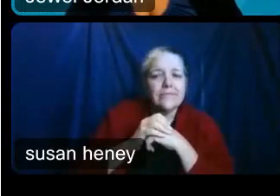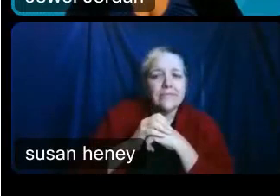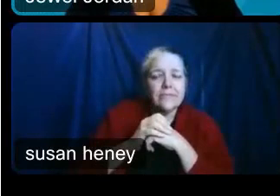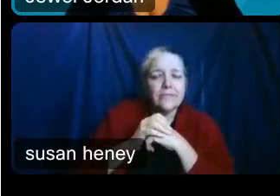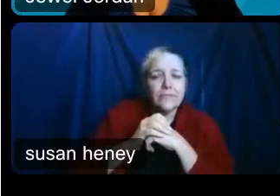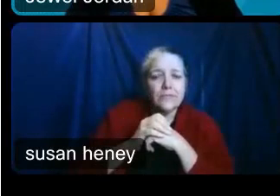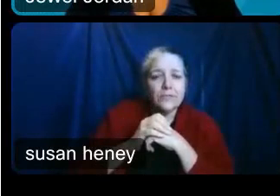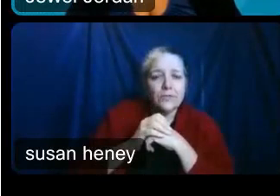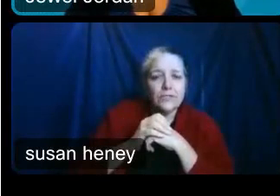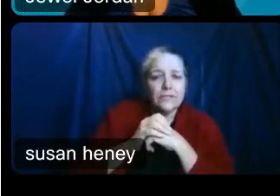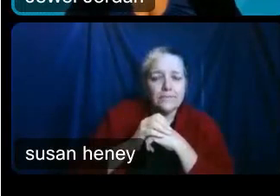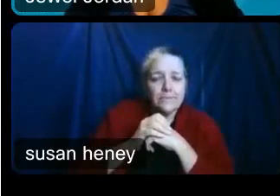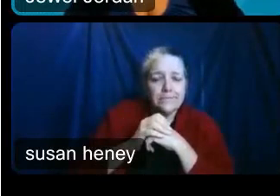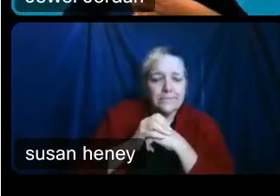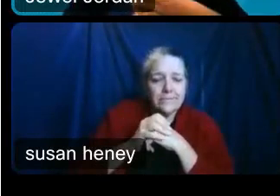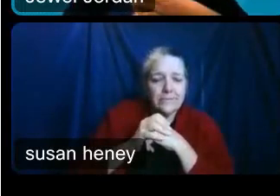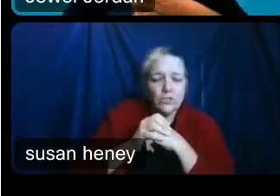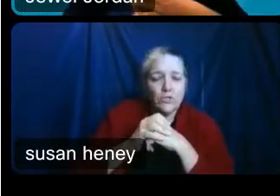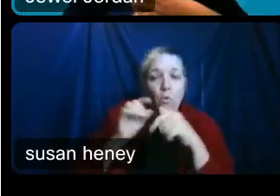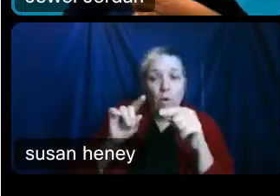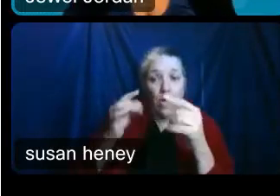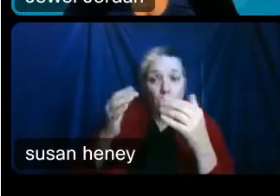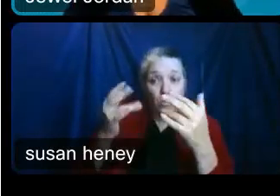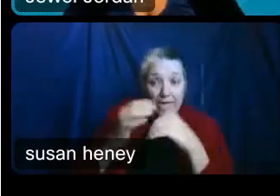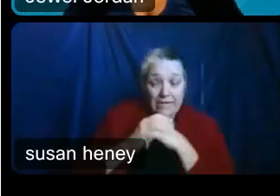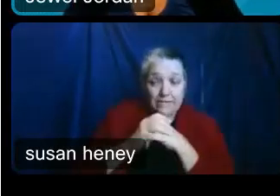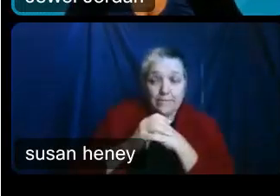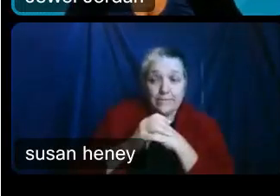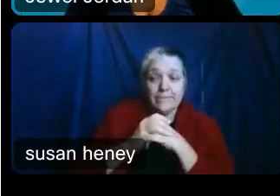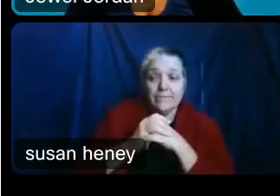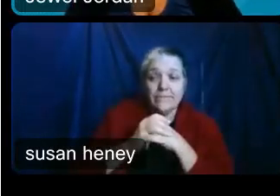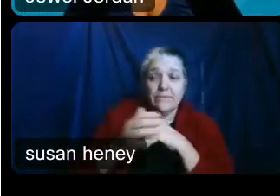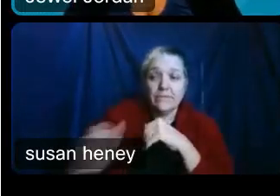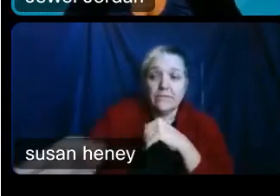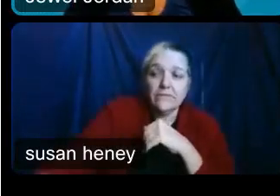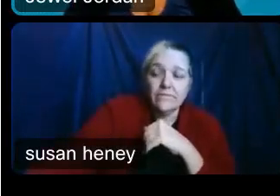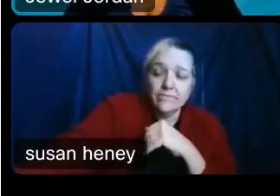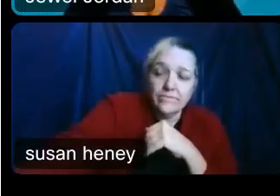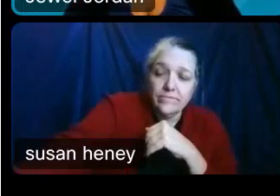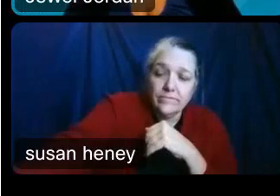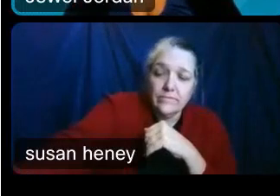we wait for calls to come in. Excuse me. I would like to remind you that embargo subscribers